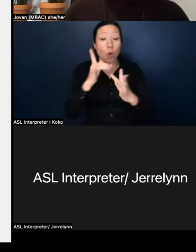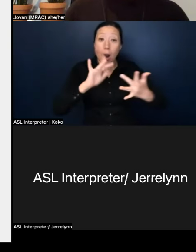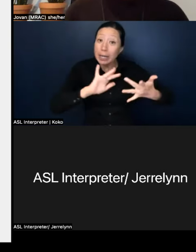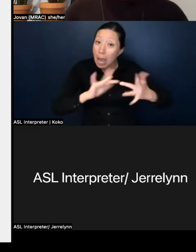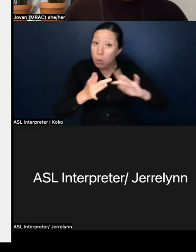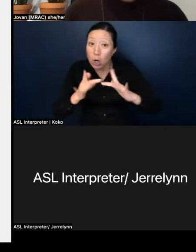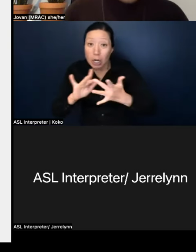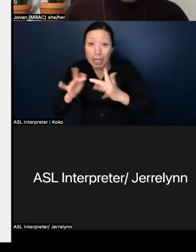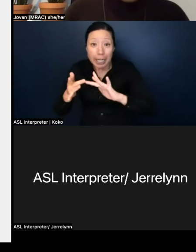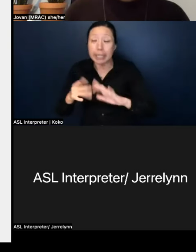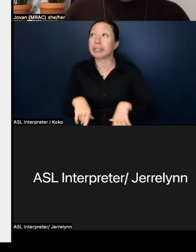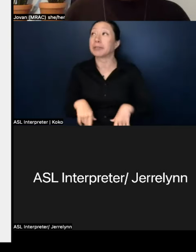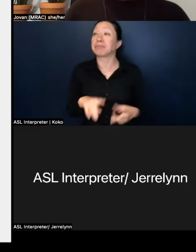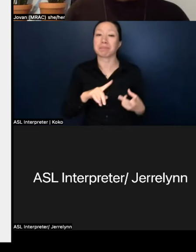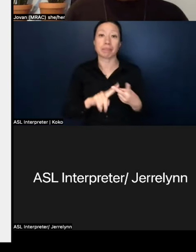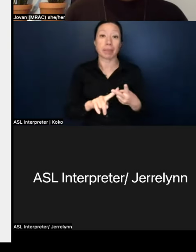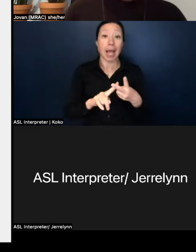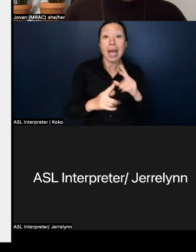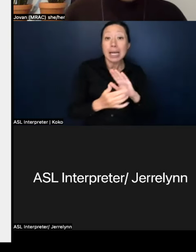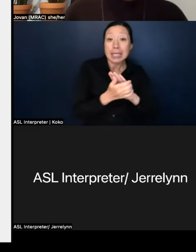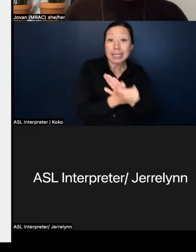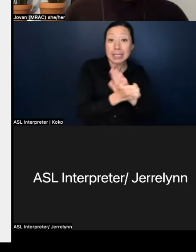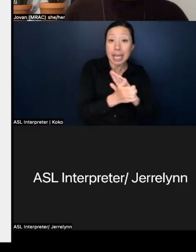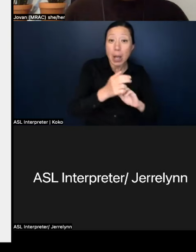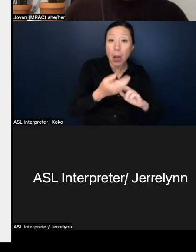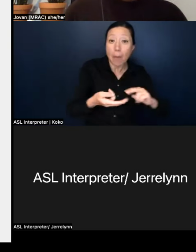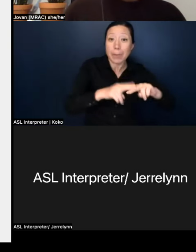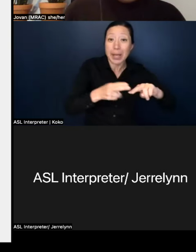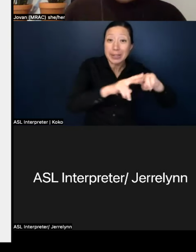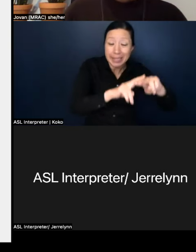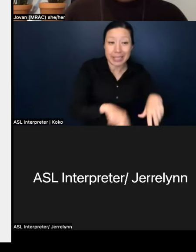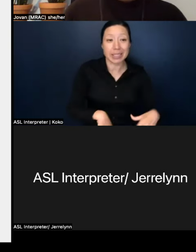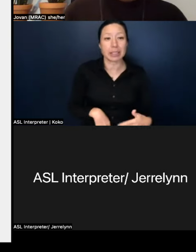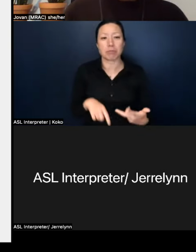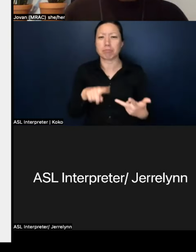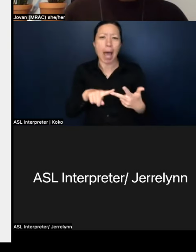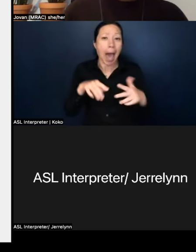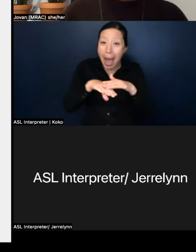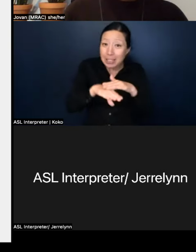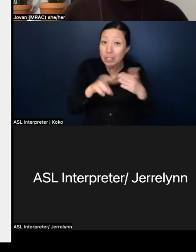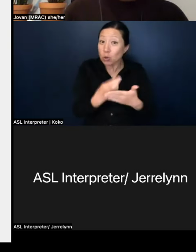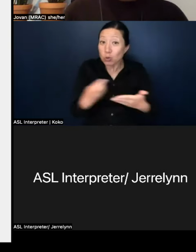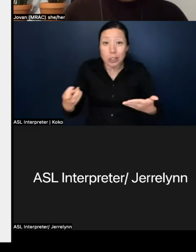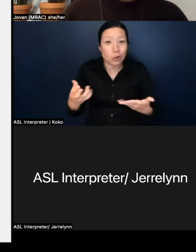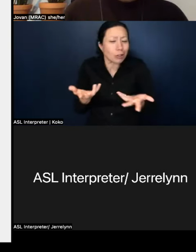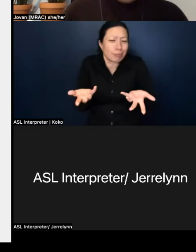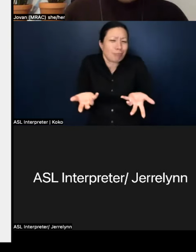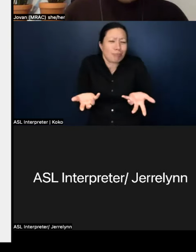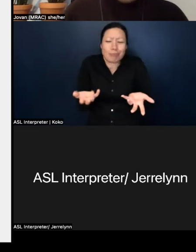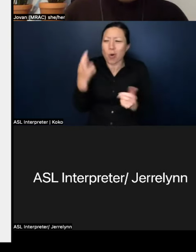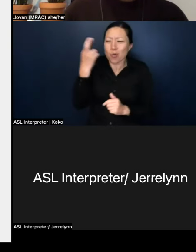on the skill building opportunities, on having access to resources? You know, what is it that you're really excited about,